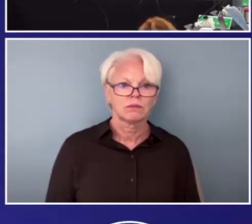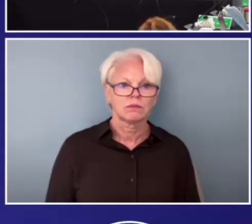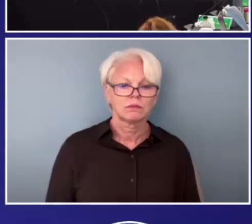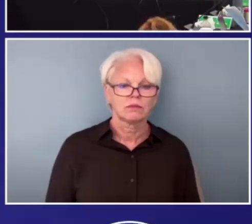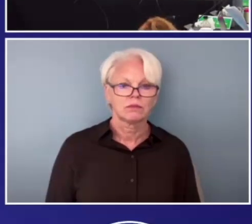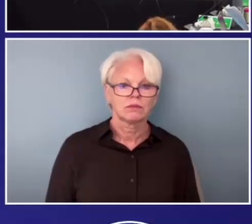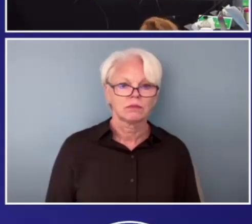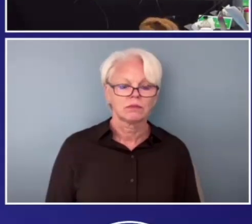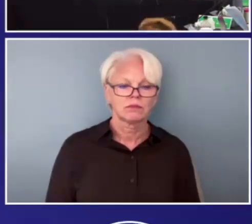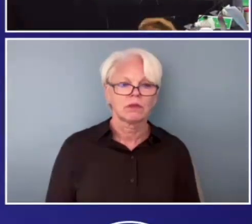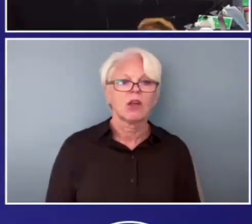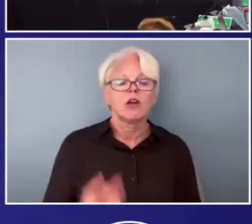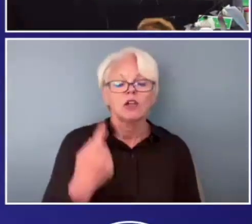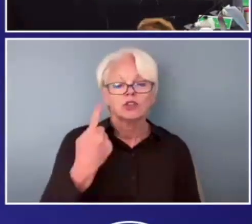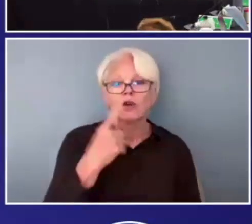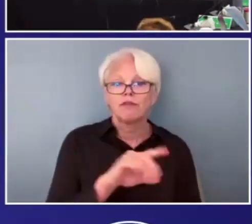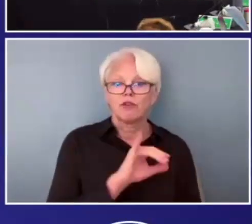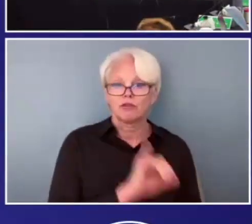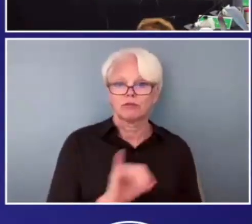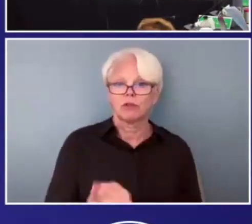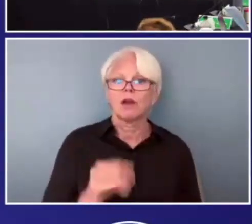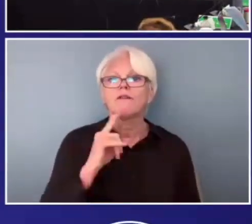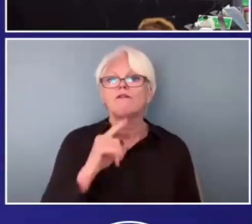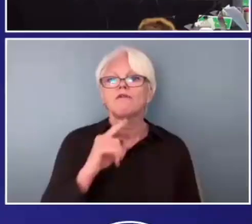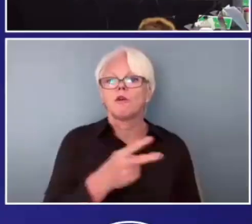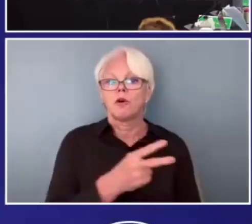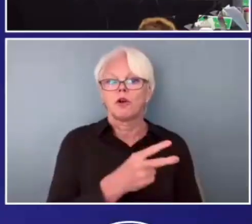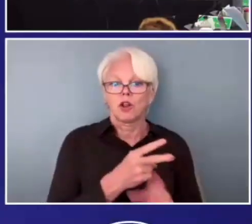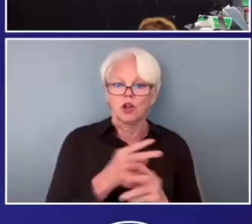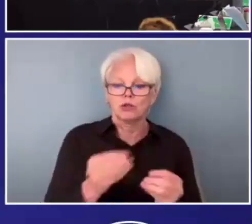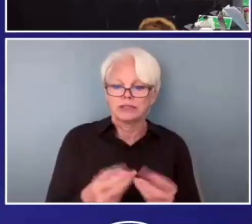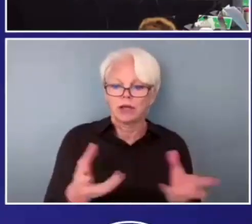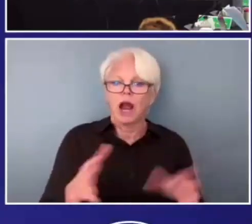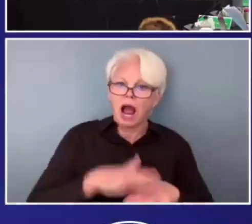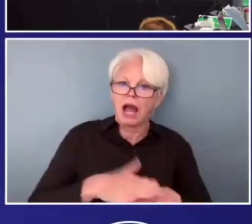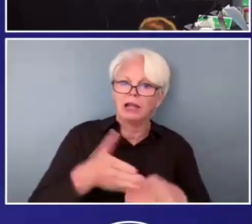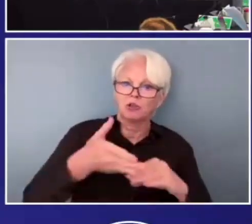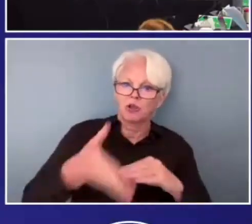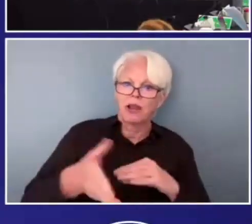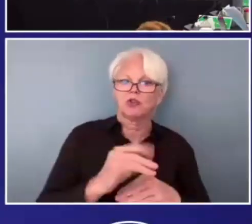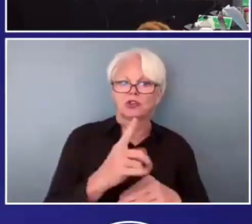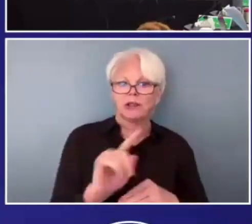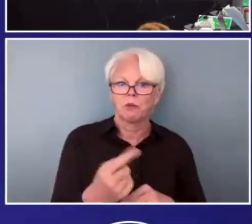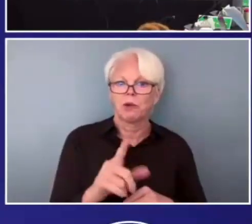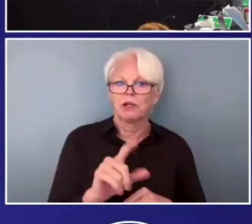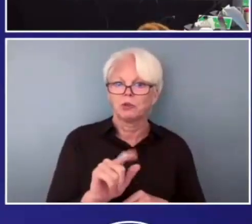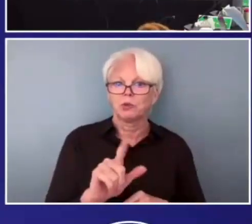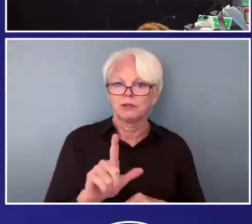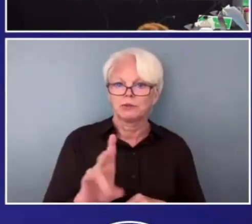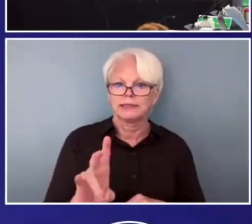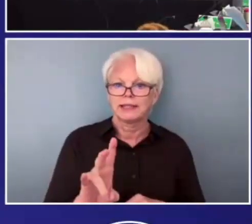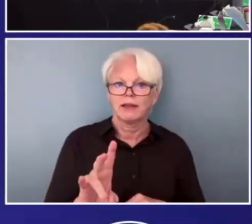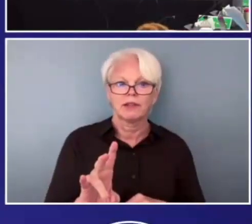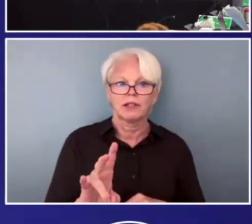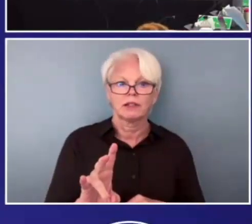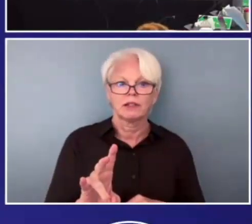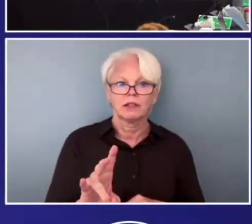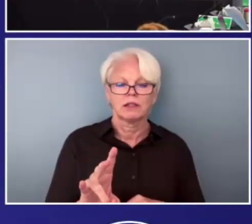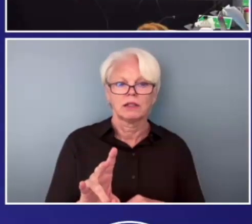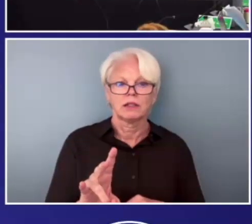Right. Yeah, so for Romanette two, it's for loans disbursed on or after July 1, 2027, notwithstanding. Am I on the right part? Yeah.